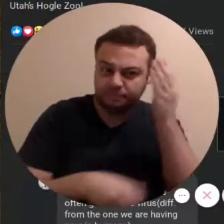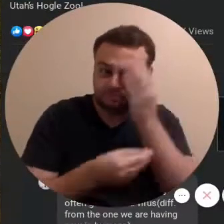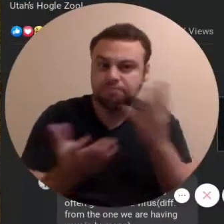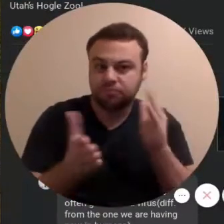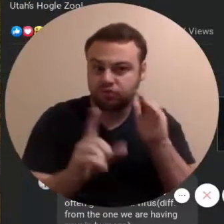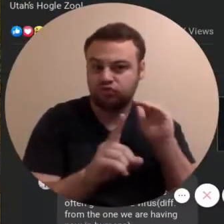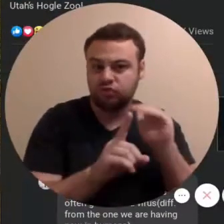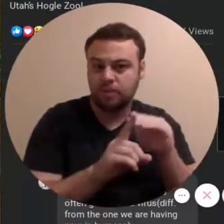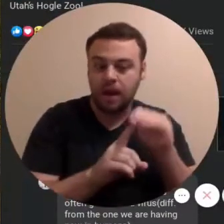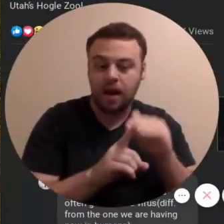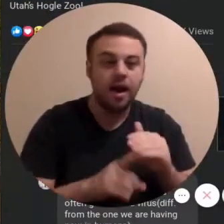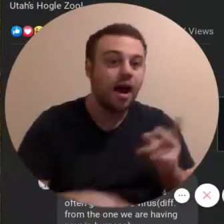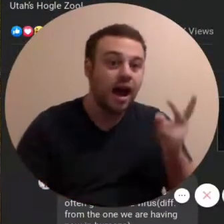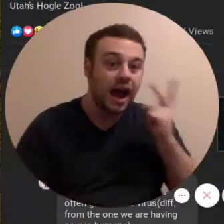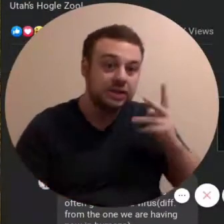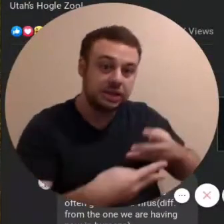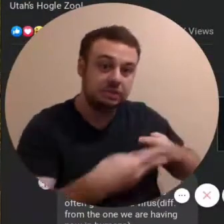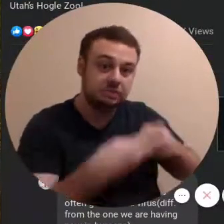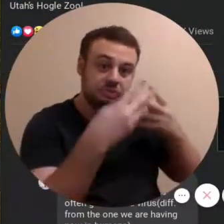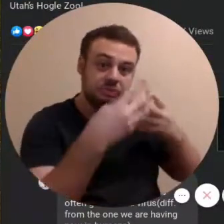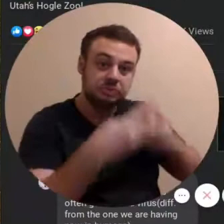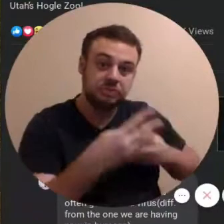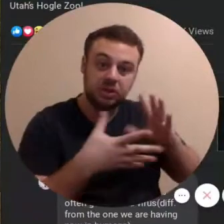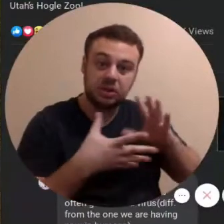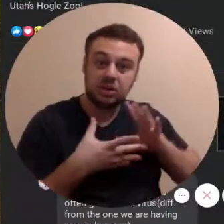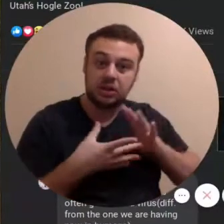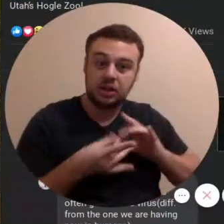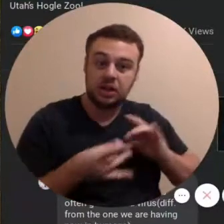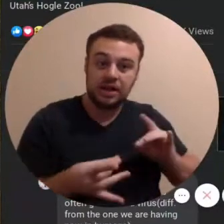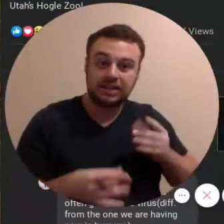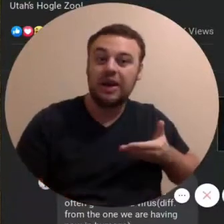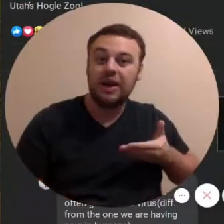you Tabitha. Yeah, welcome. We love your questions. Hey, if you're having a birthday,